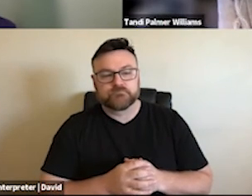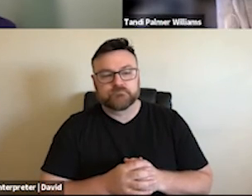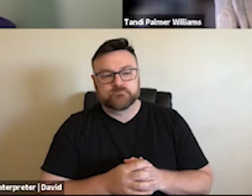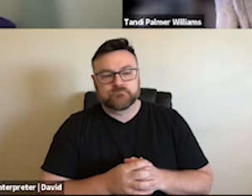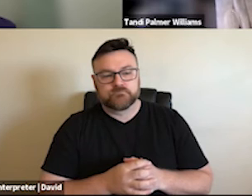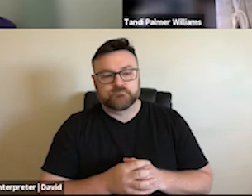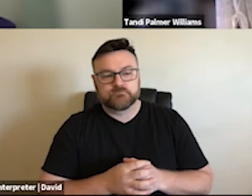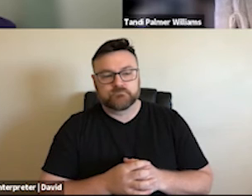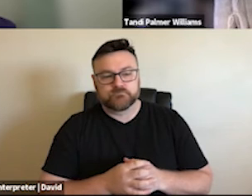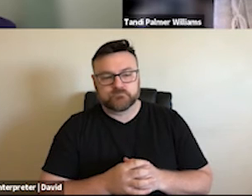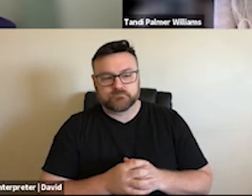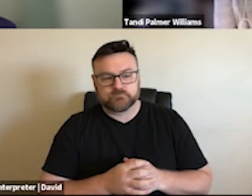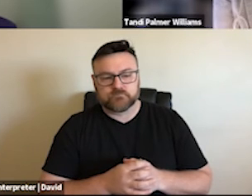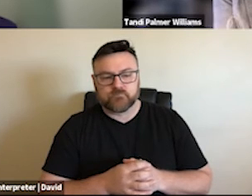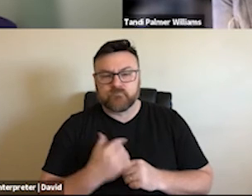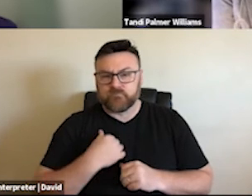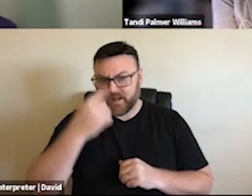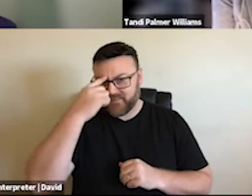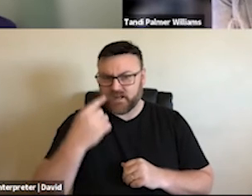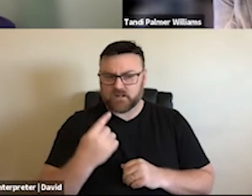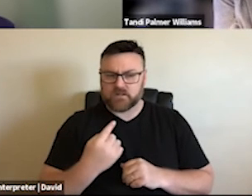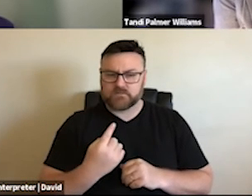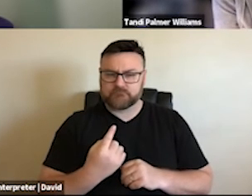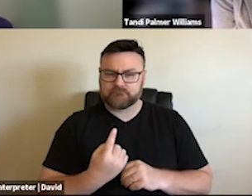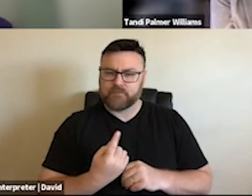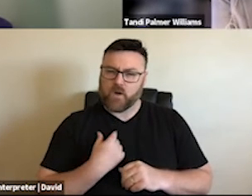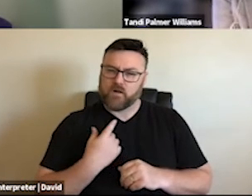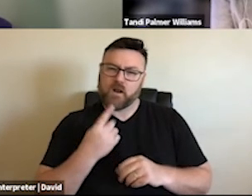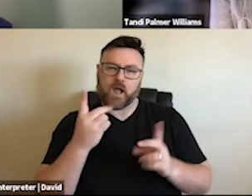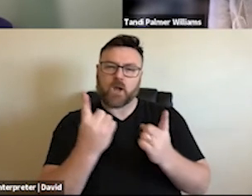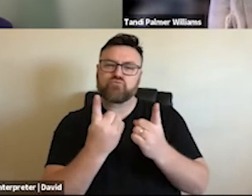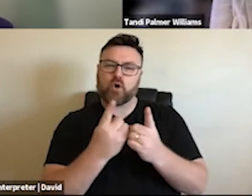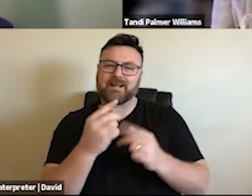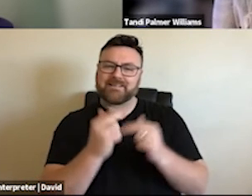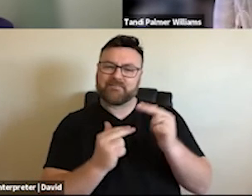We think of ourselves at the beginning of product develop a cycle with a lot of innovation yet to happen.